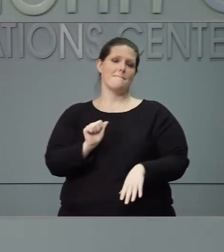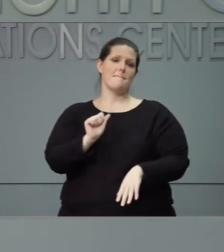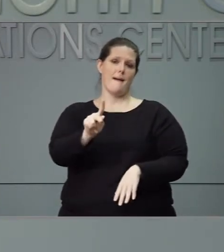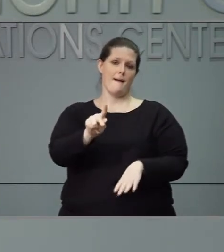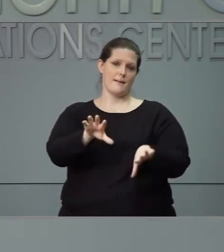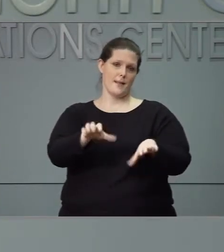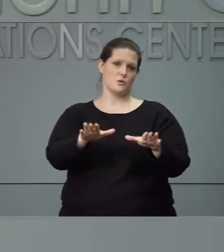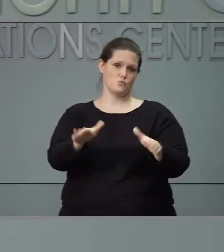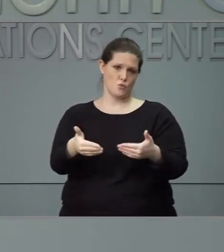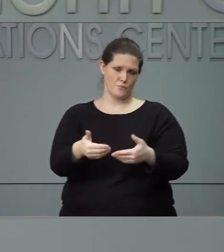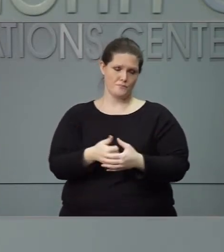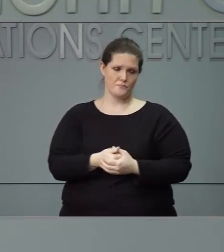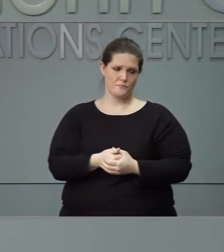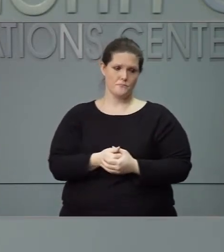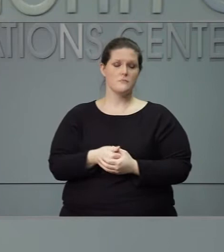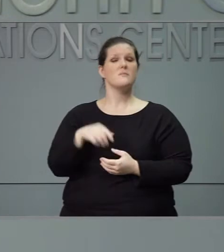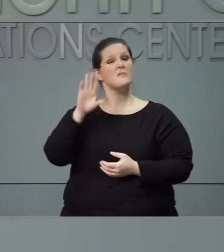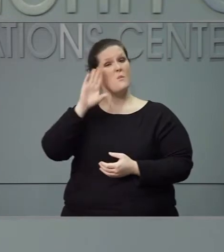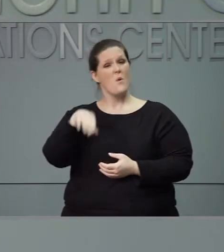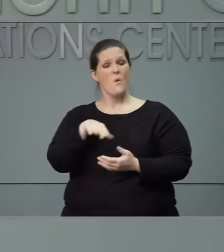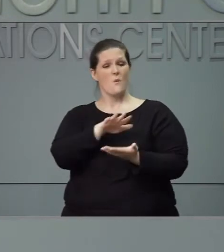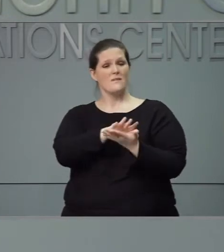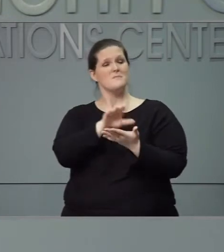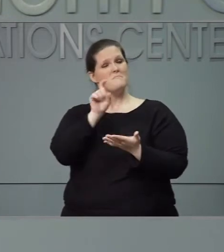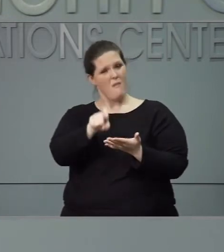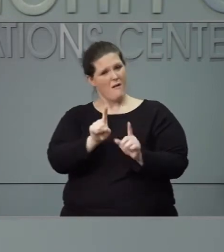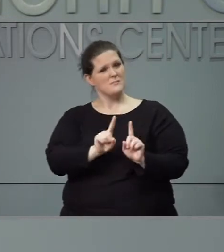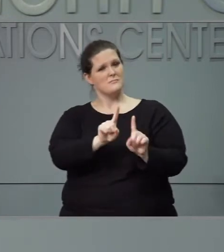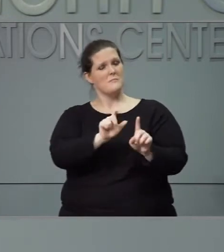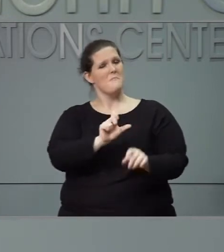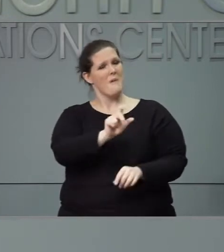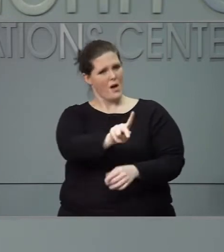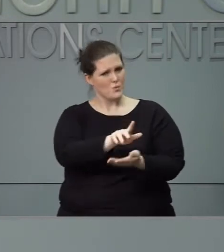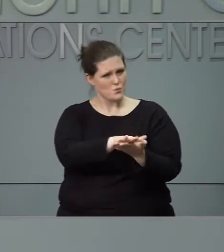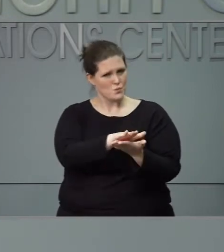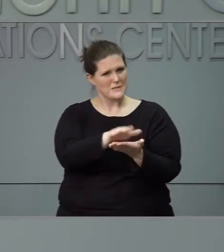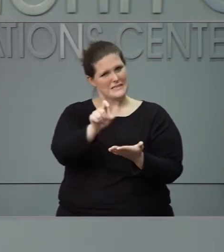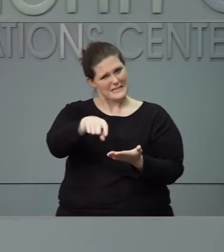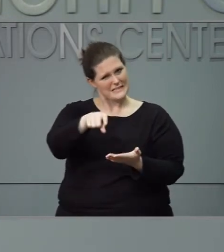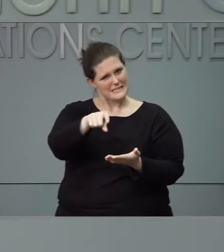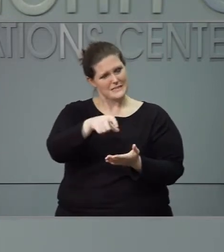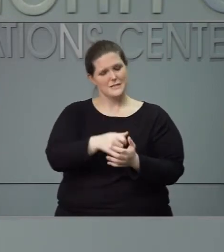HAY CIENTÍFICOS Y MÉDICOS EN TODO EL MUNDO QUE SE HAN UNIDO